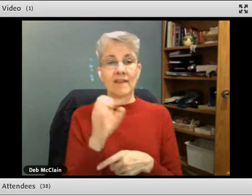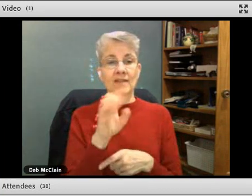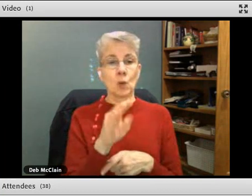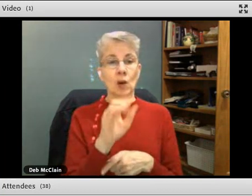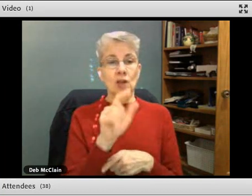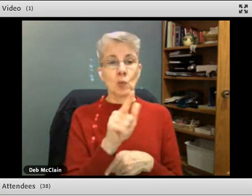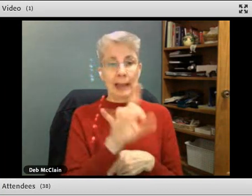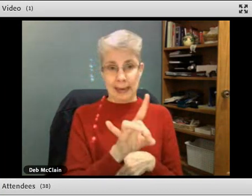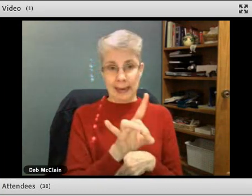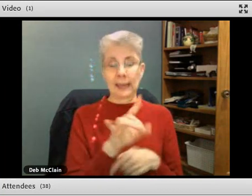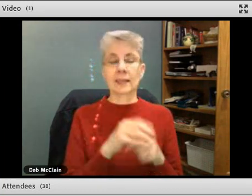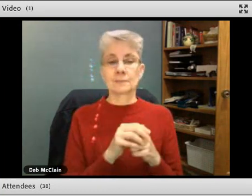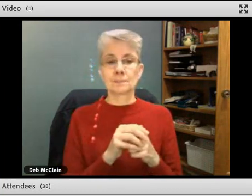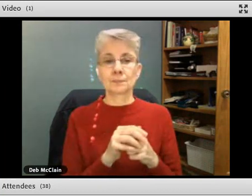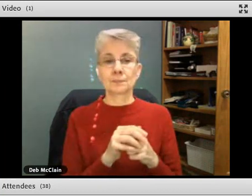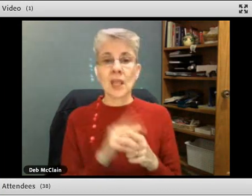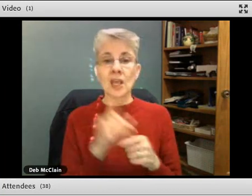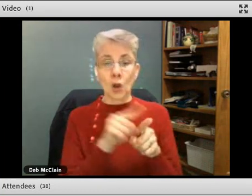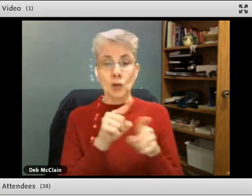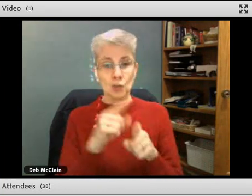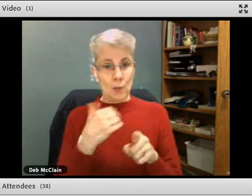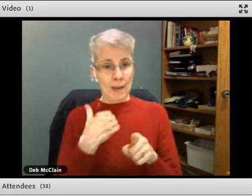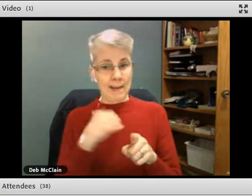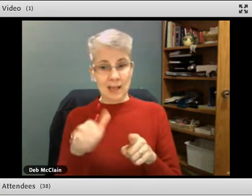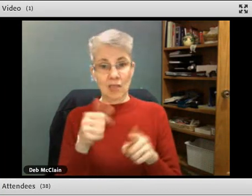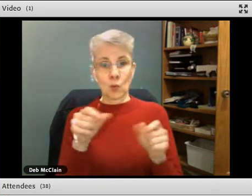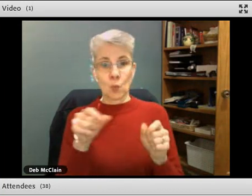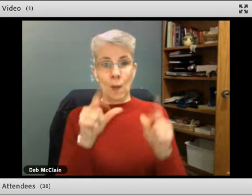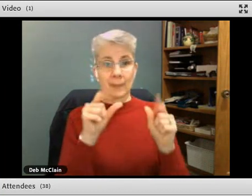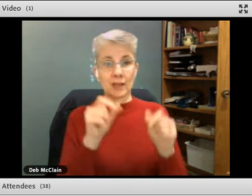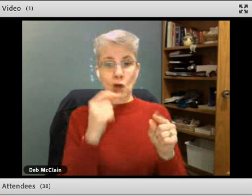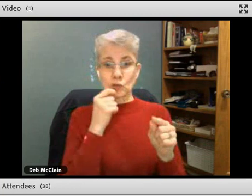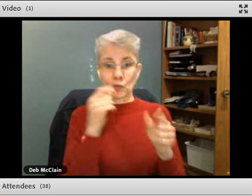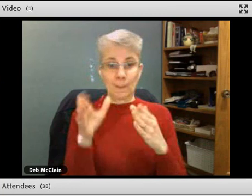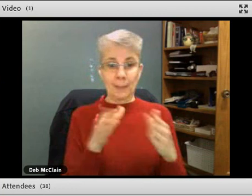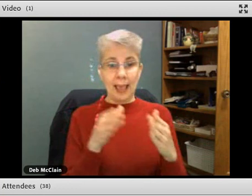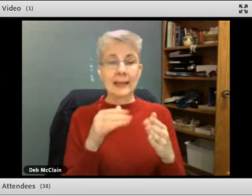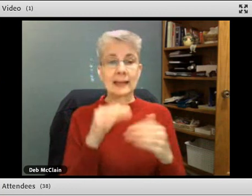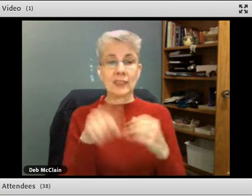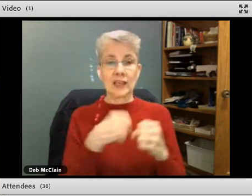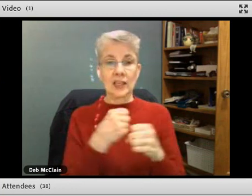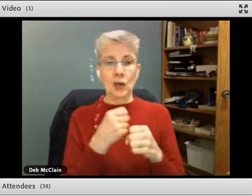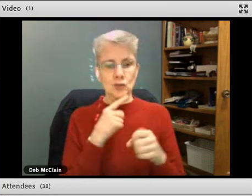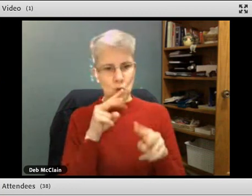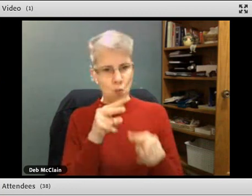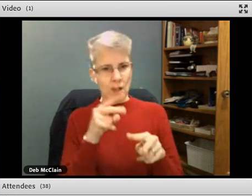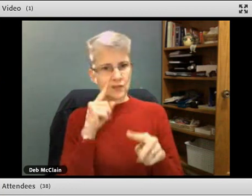so keep an eye out for those. As always, we encourage you to keep an eye on the SWFLN C.E. calendar on the website,